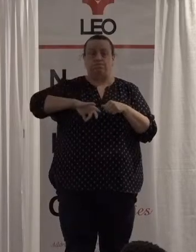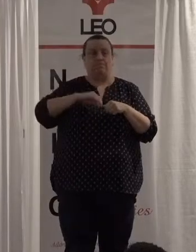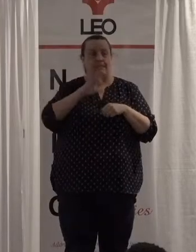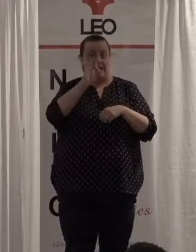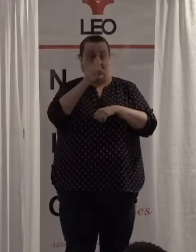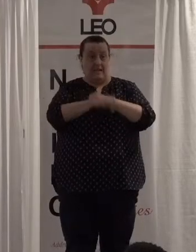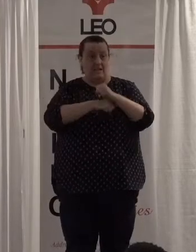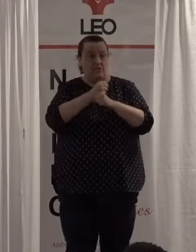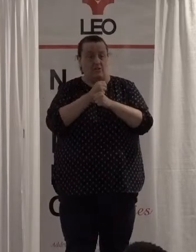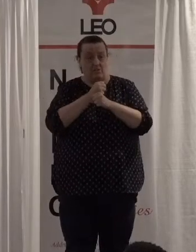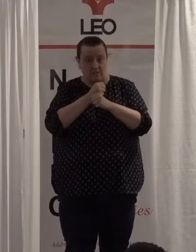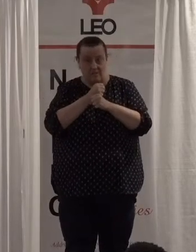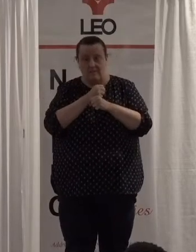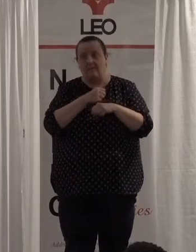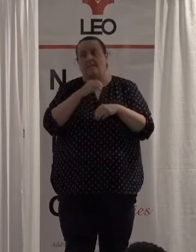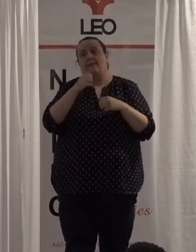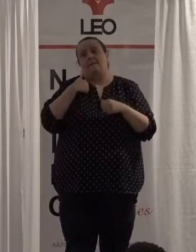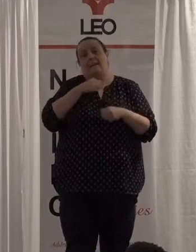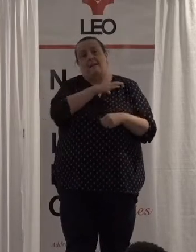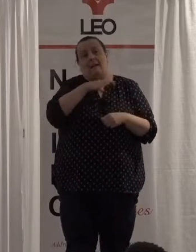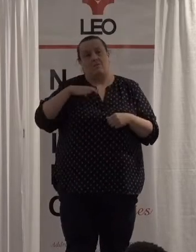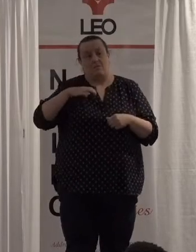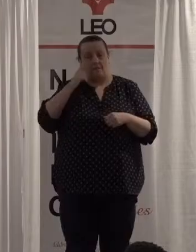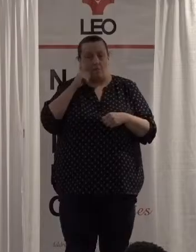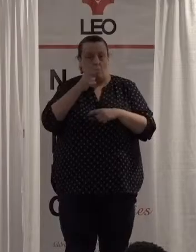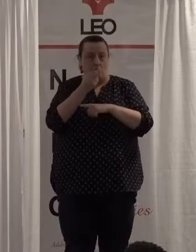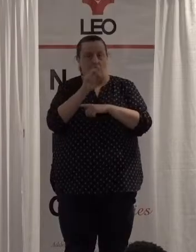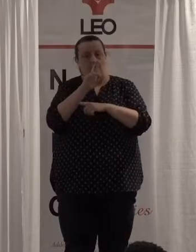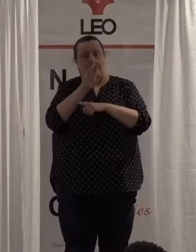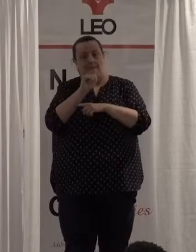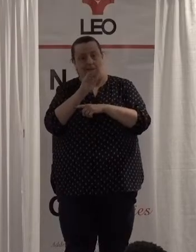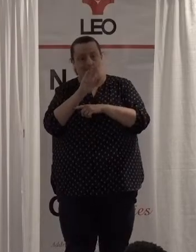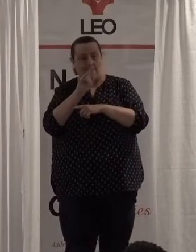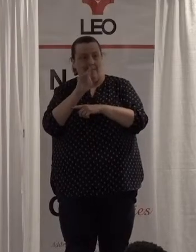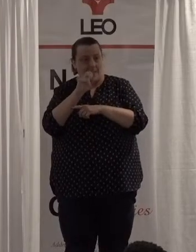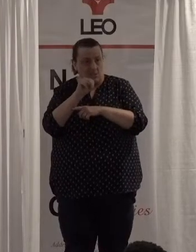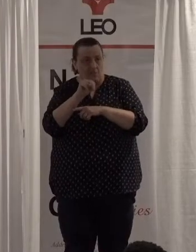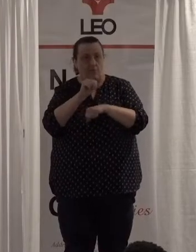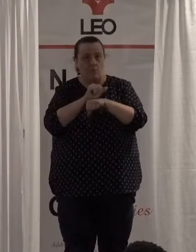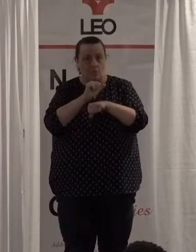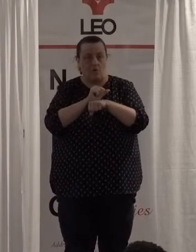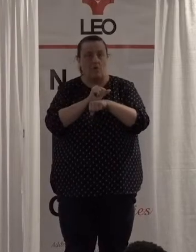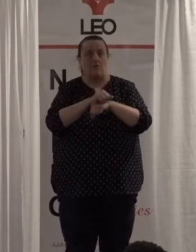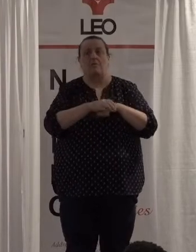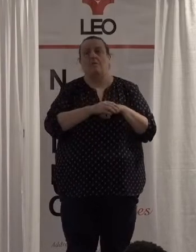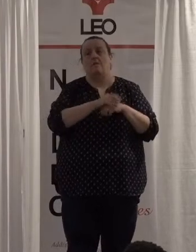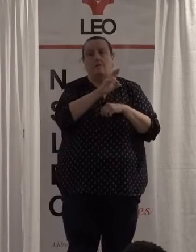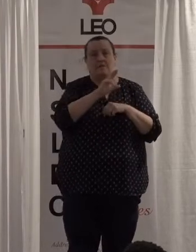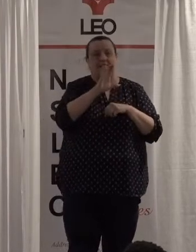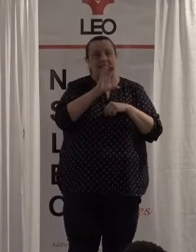CANADIAN COUNCIL ON REHABILITATION AND WORK. THE CCRW.